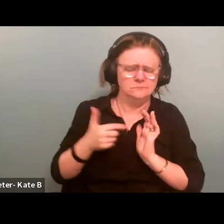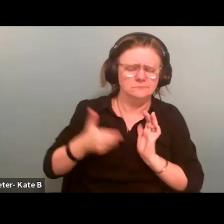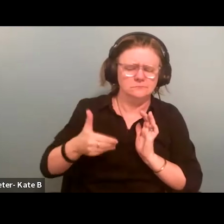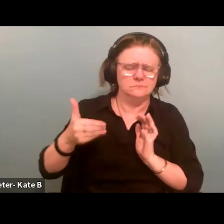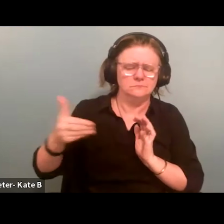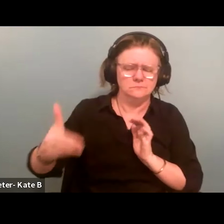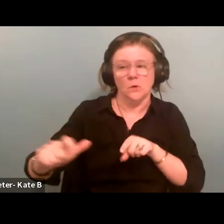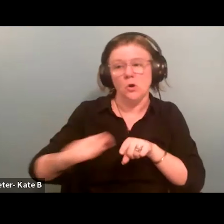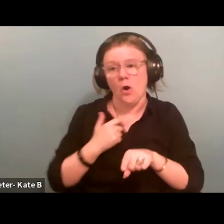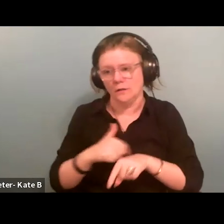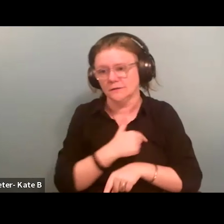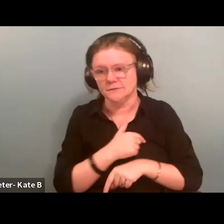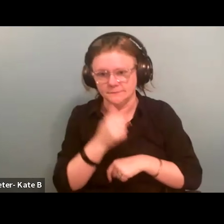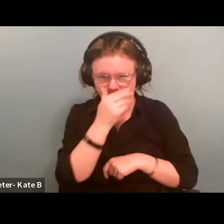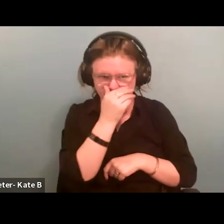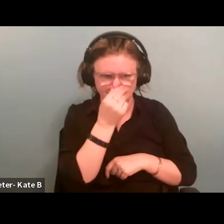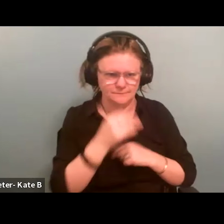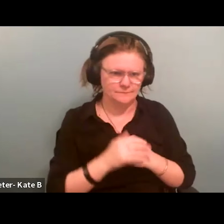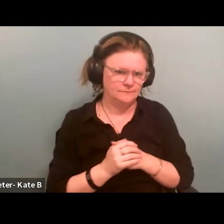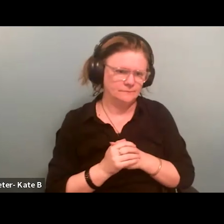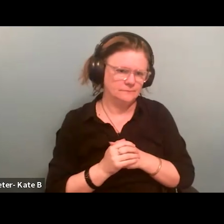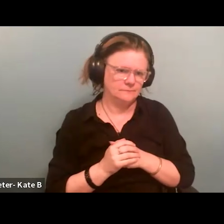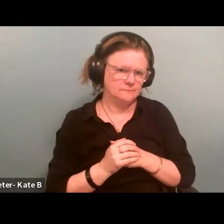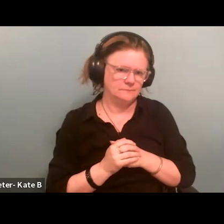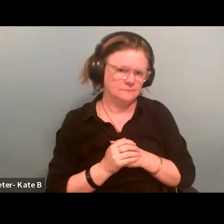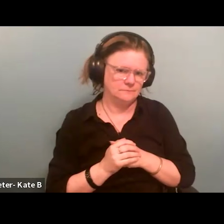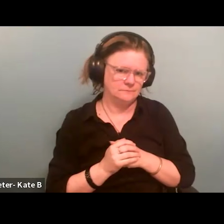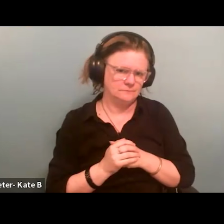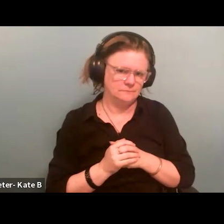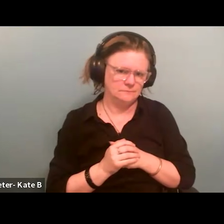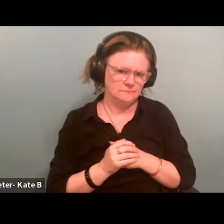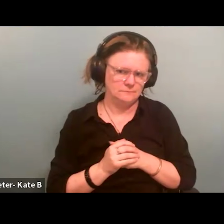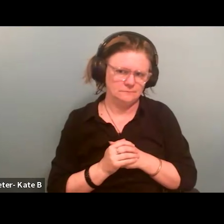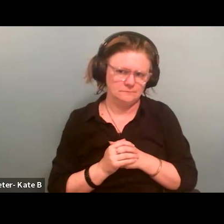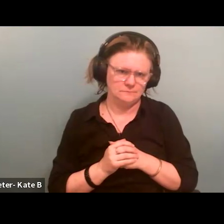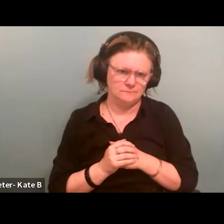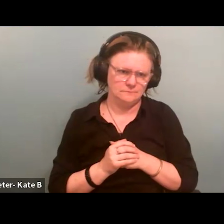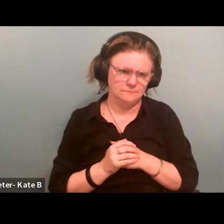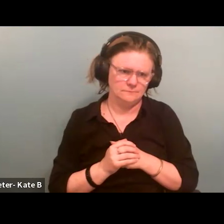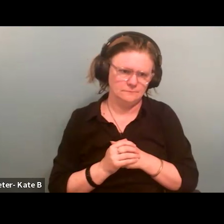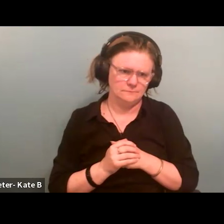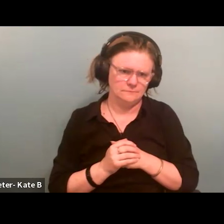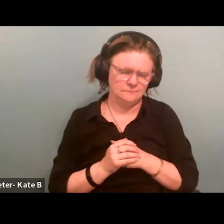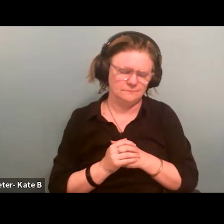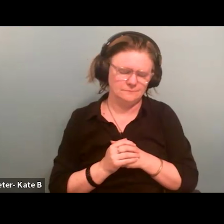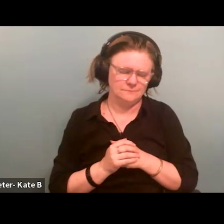is to call that 1-800 number.